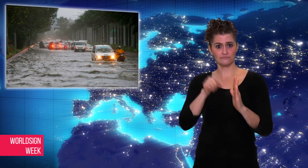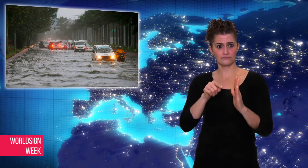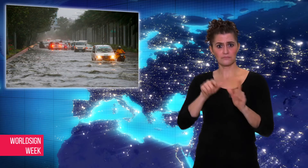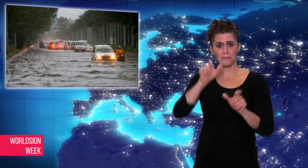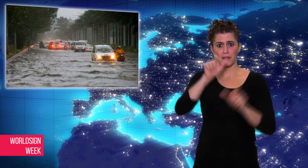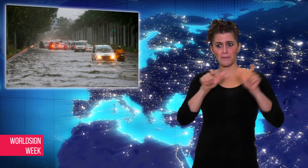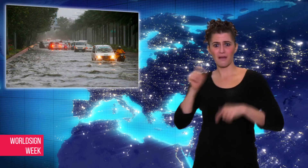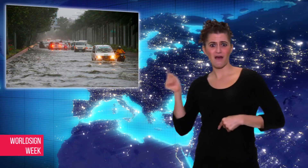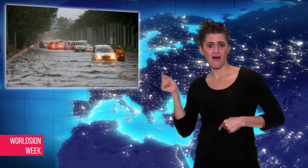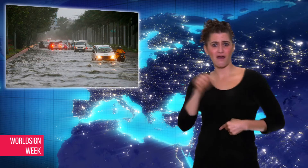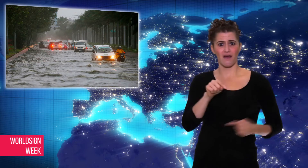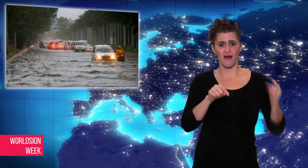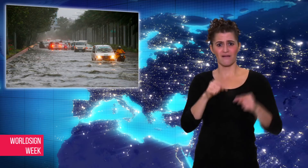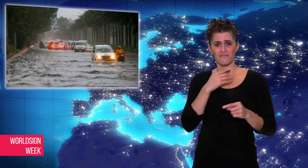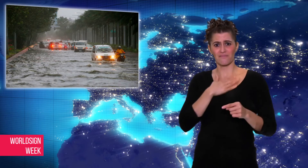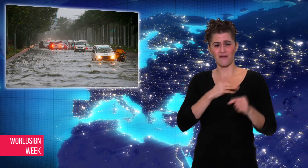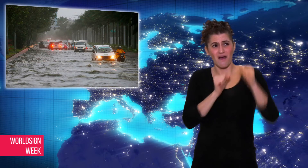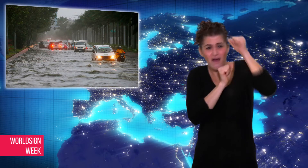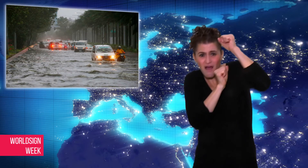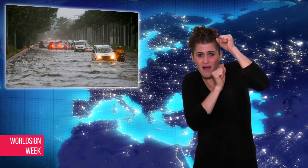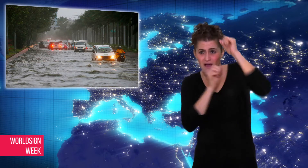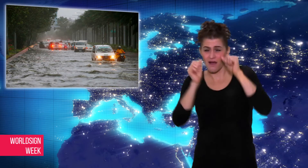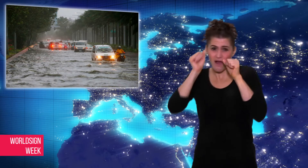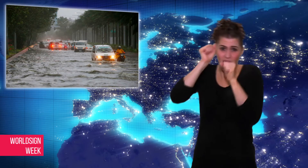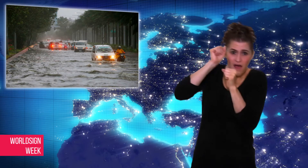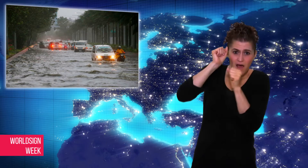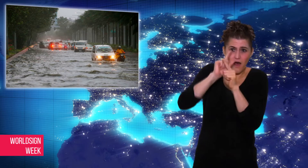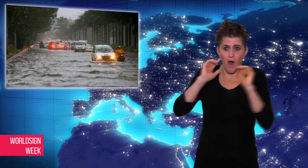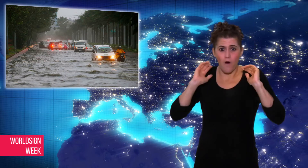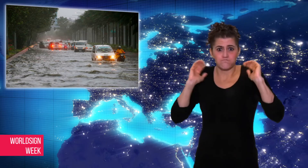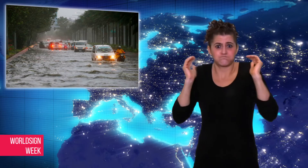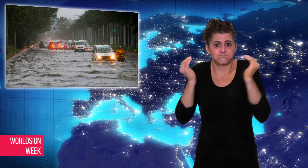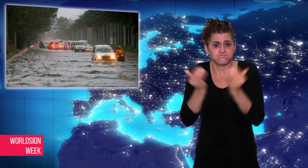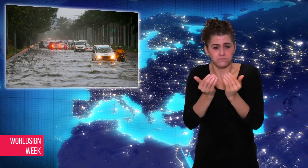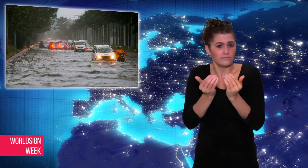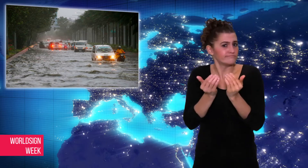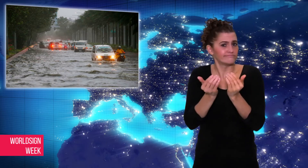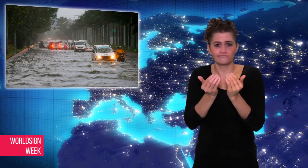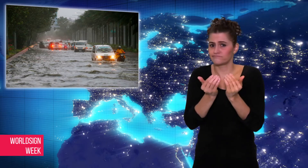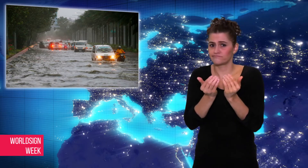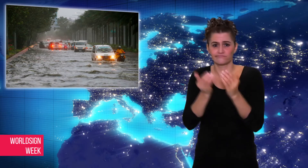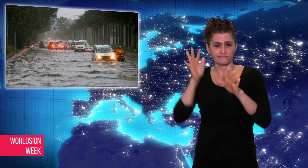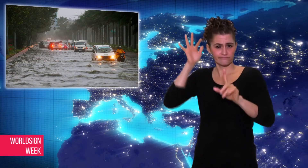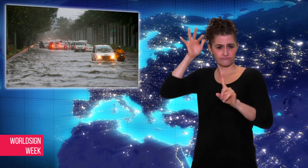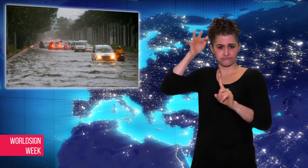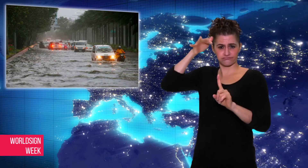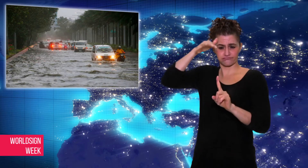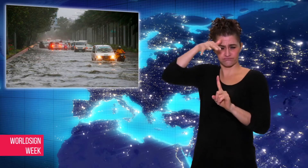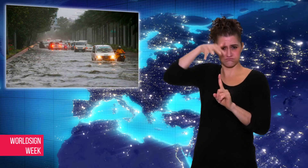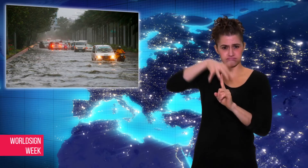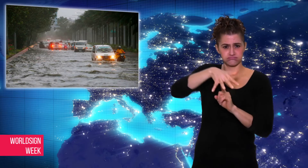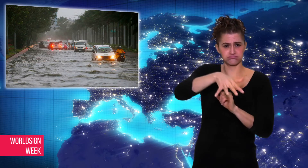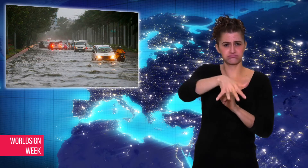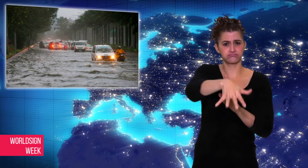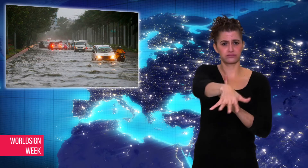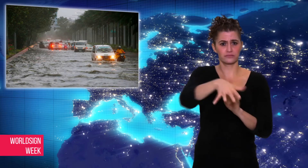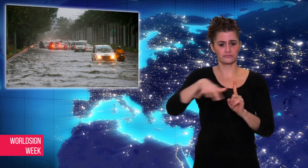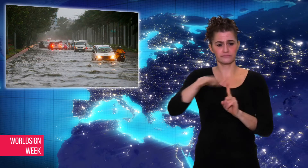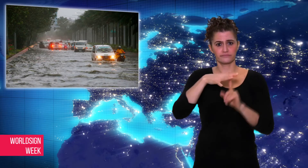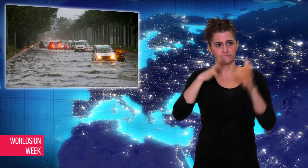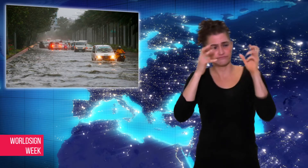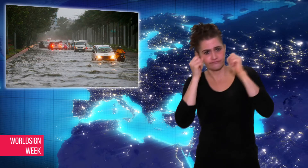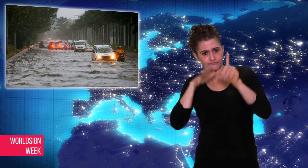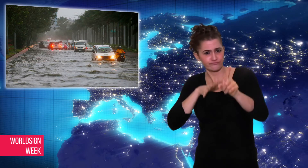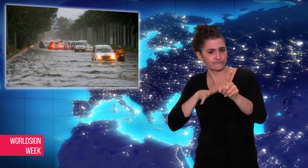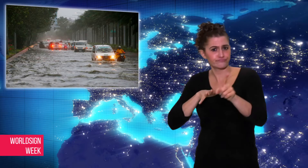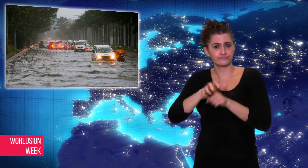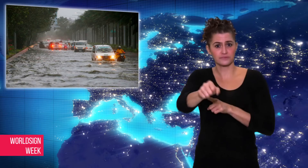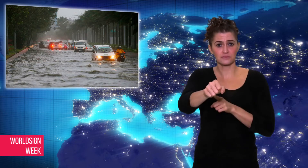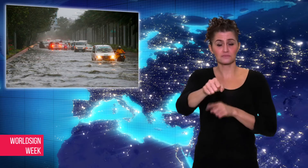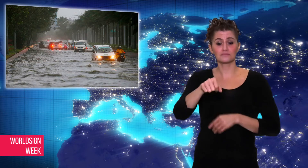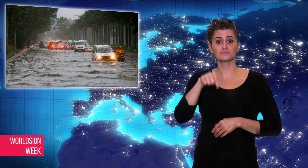buried chapel where the people took